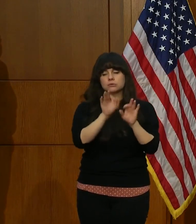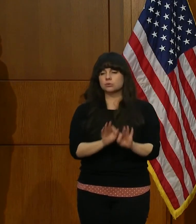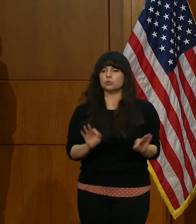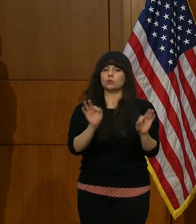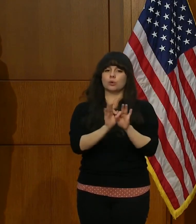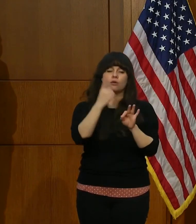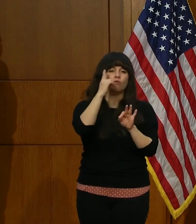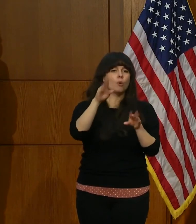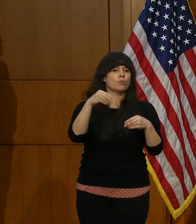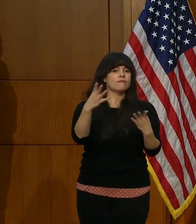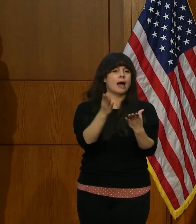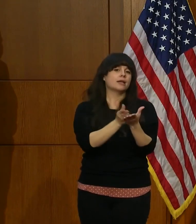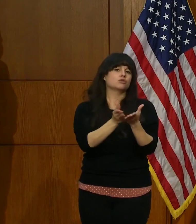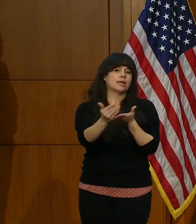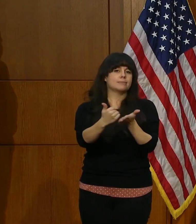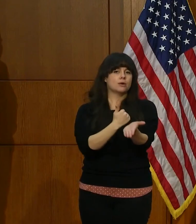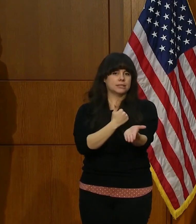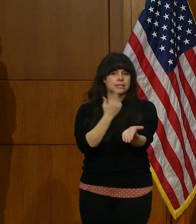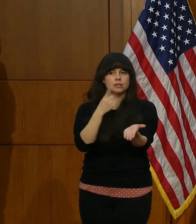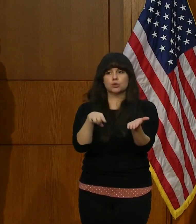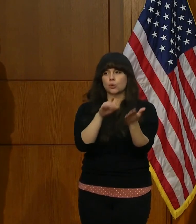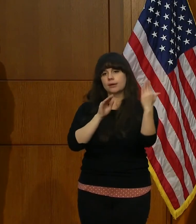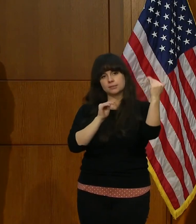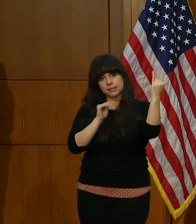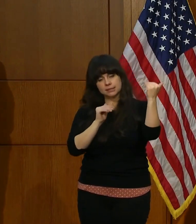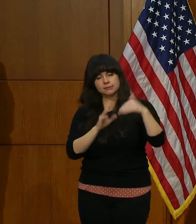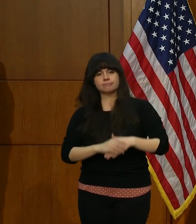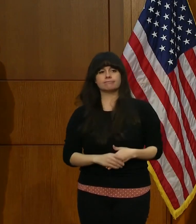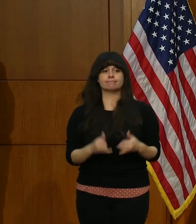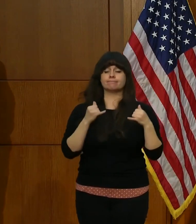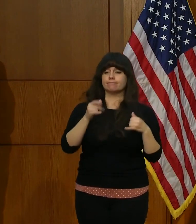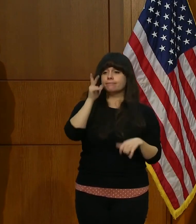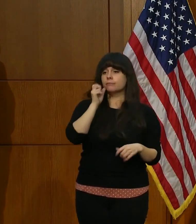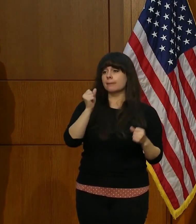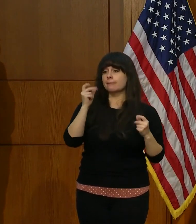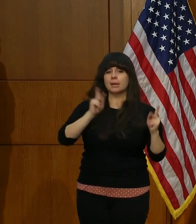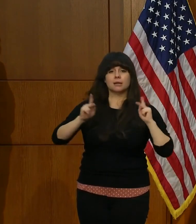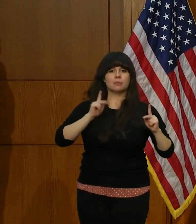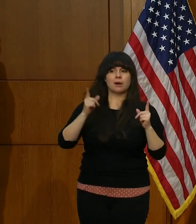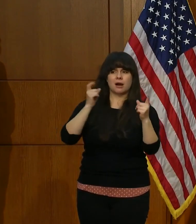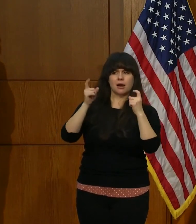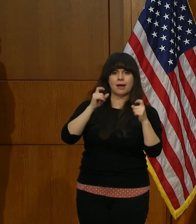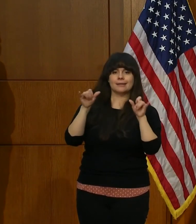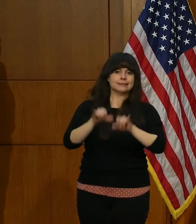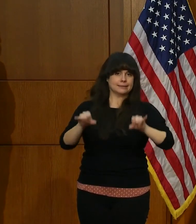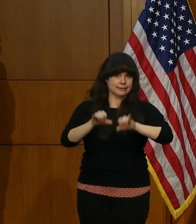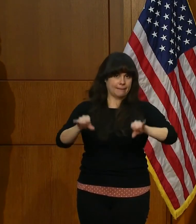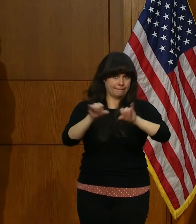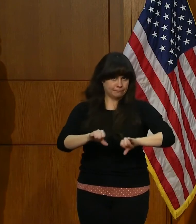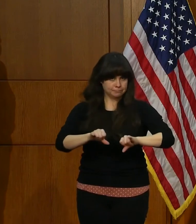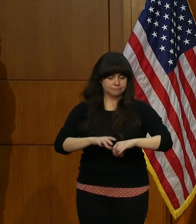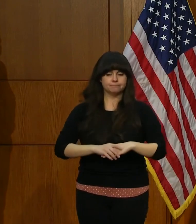RIGHT THING TO DO, AND IT'S A CRITICAL TOOL TO PROVIDE YOU THE TRANSPARENCY THAT YOU